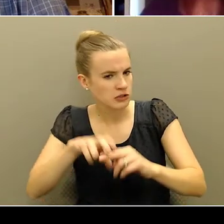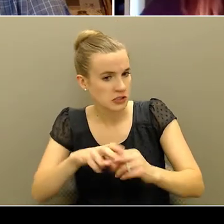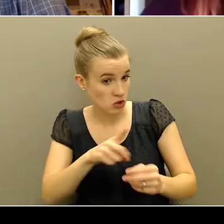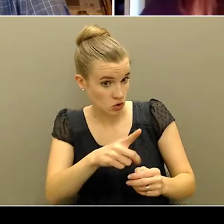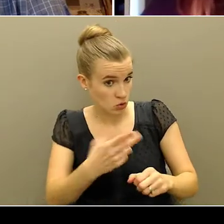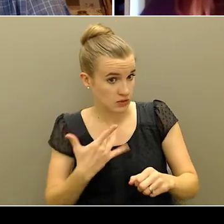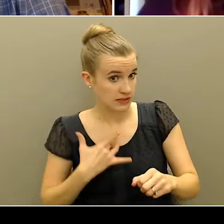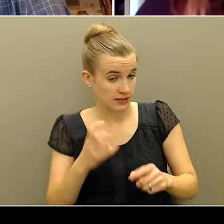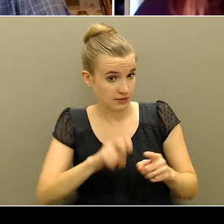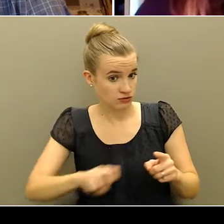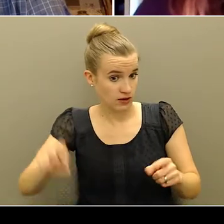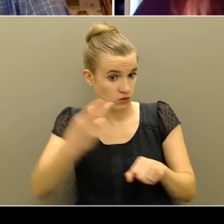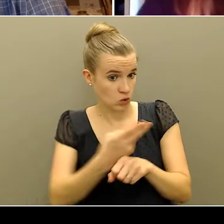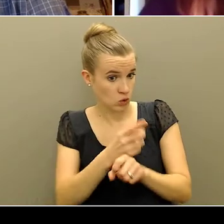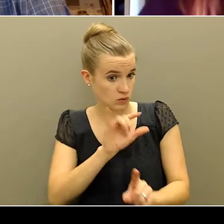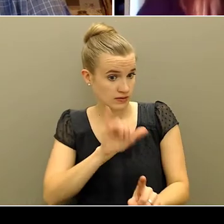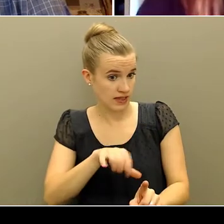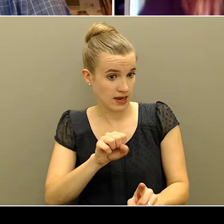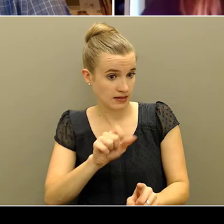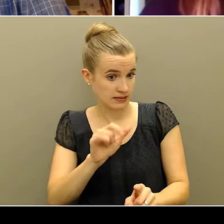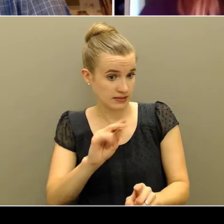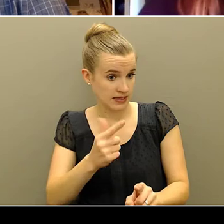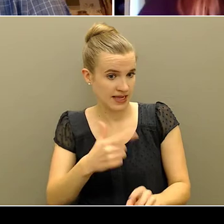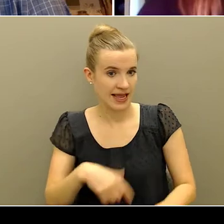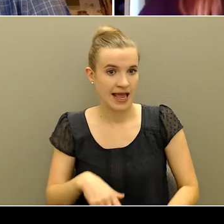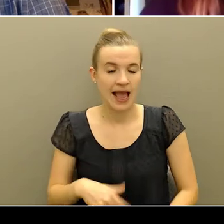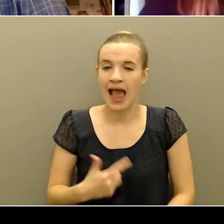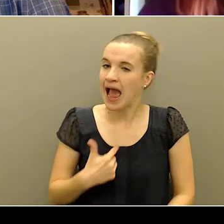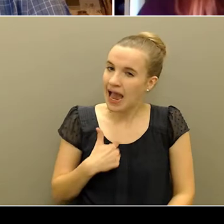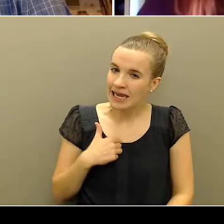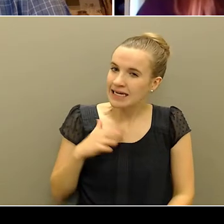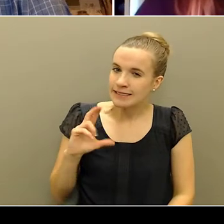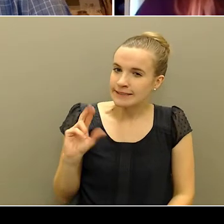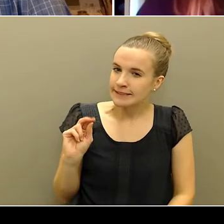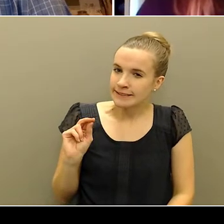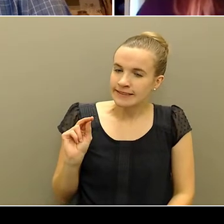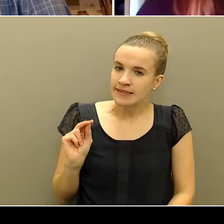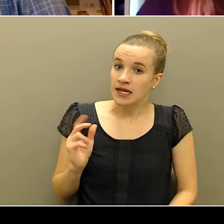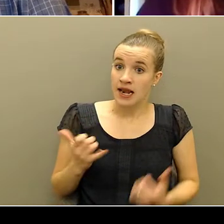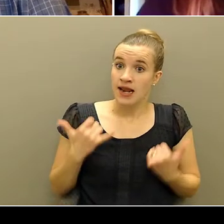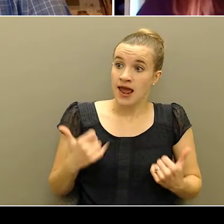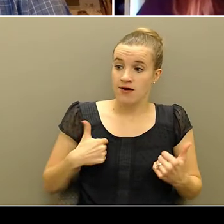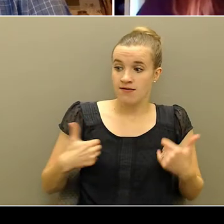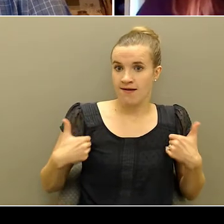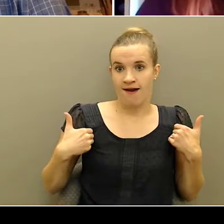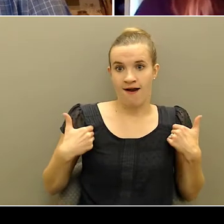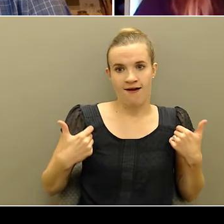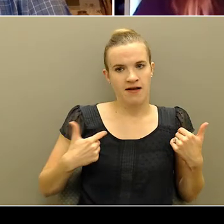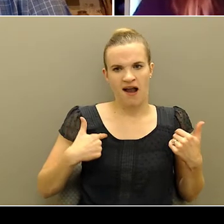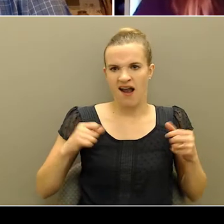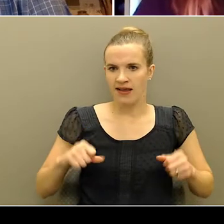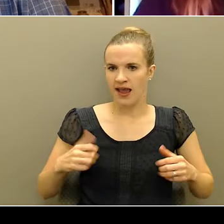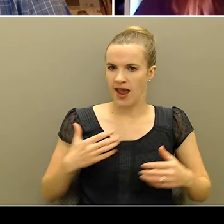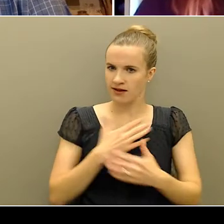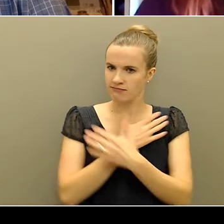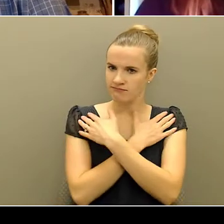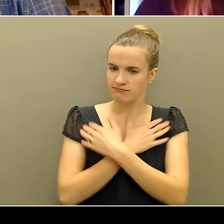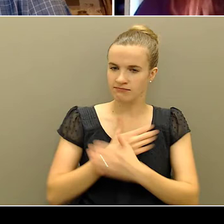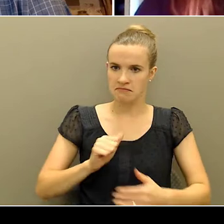more and more problematic, I mean, it definitely could be, you know, like one of these days for sure. But it's definitely something that I like to